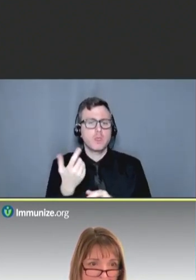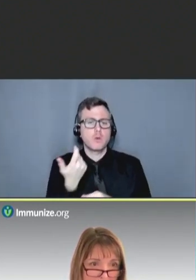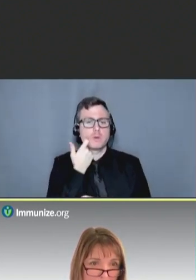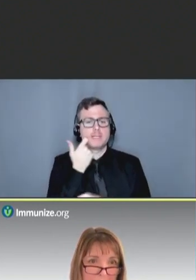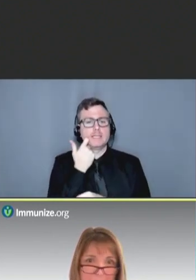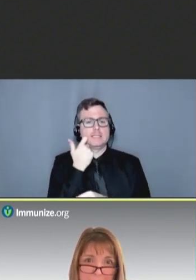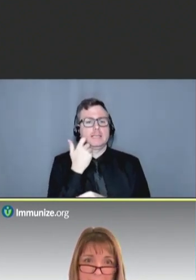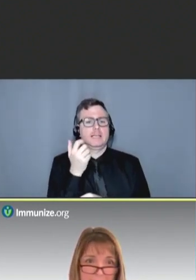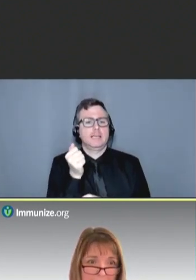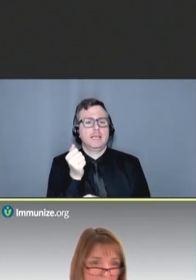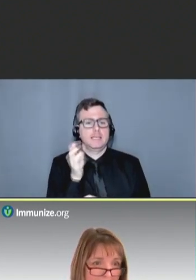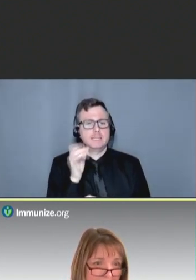Next slide, please.